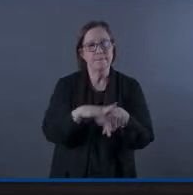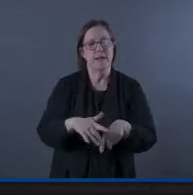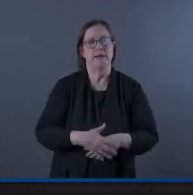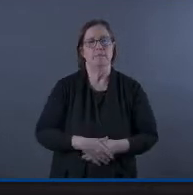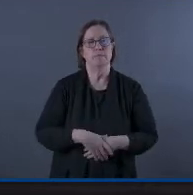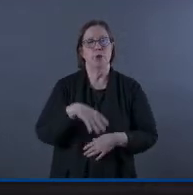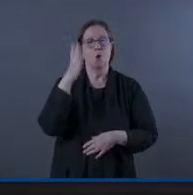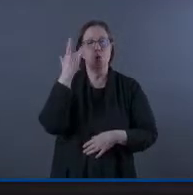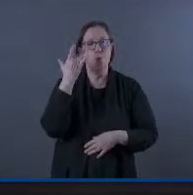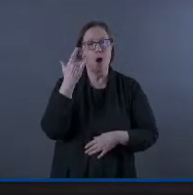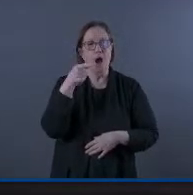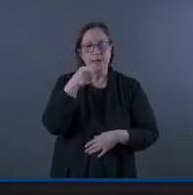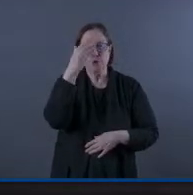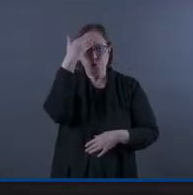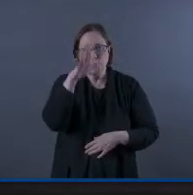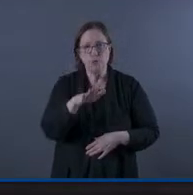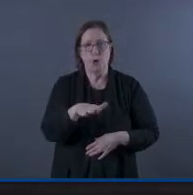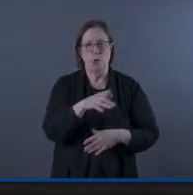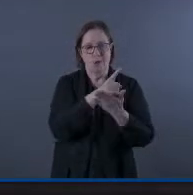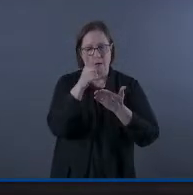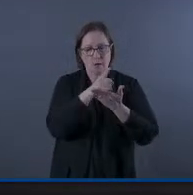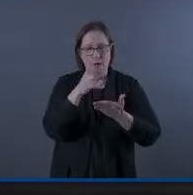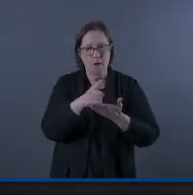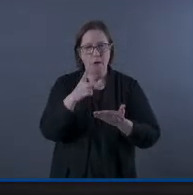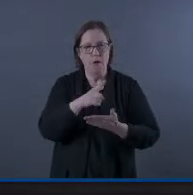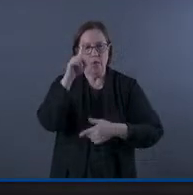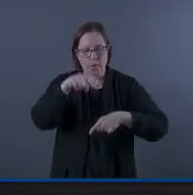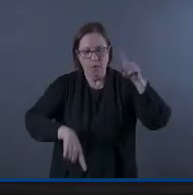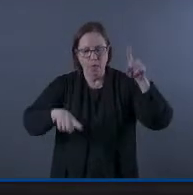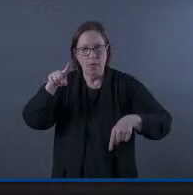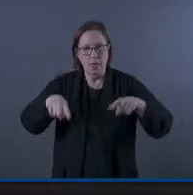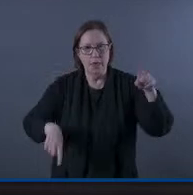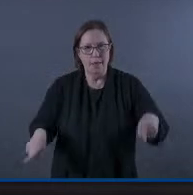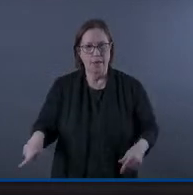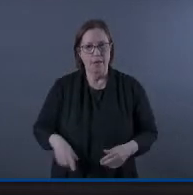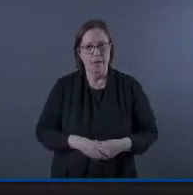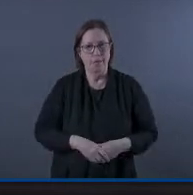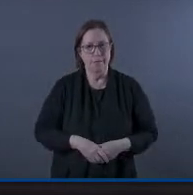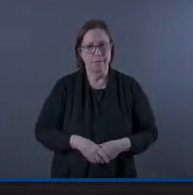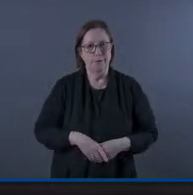And I think you are feeling this acutely as an organization as well.